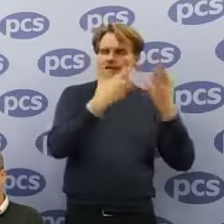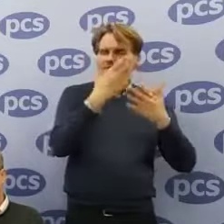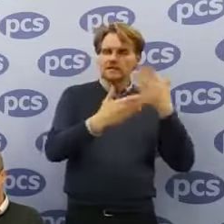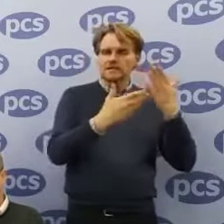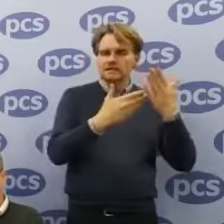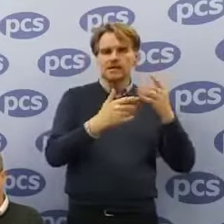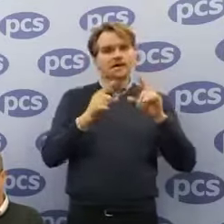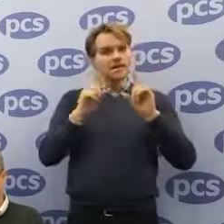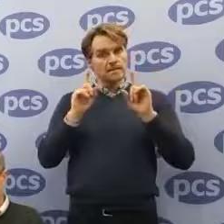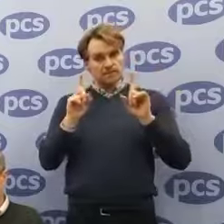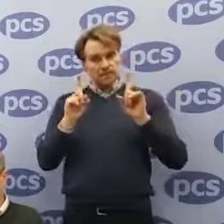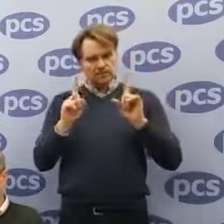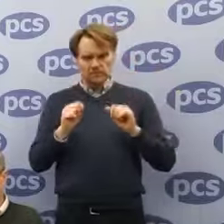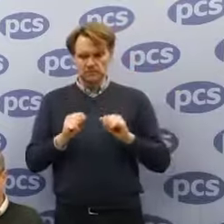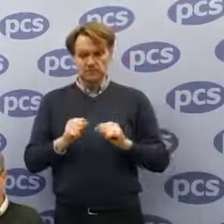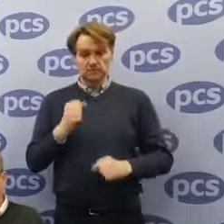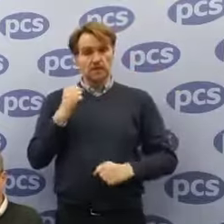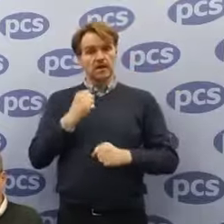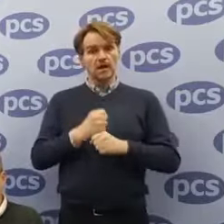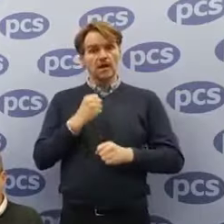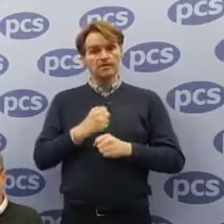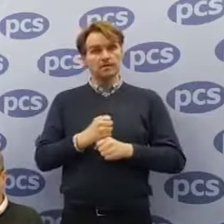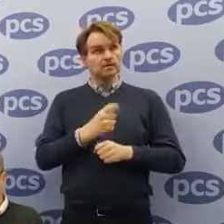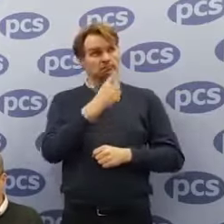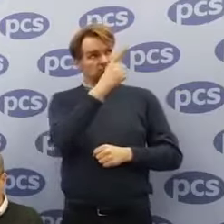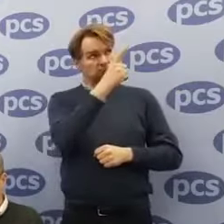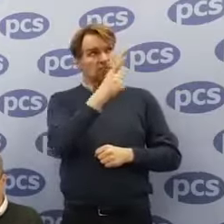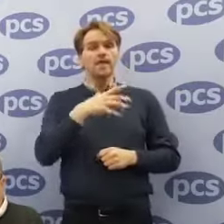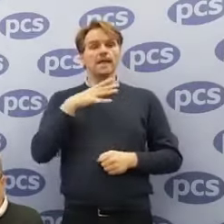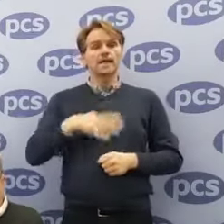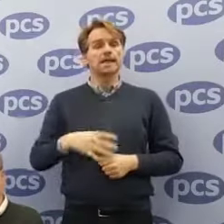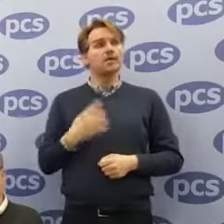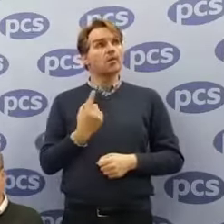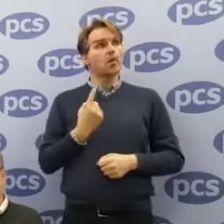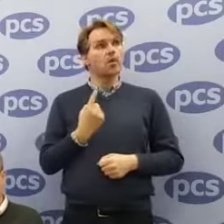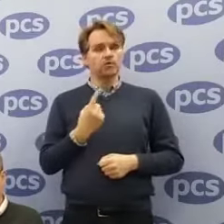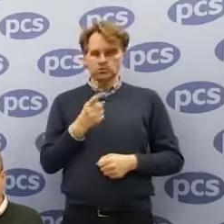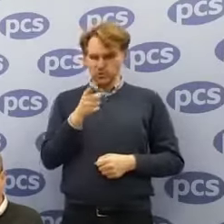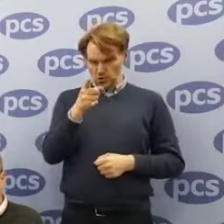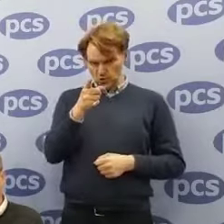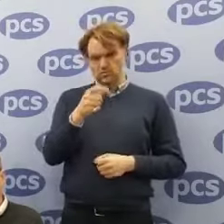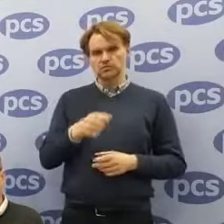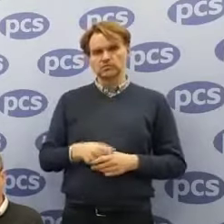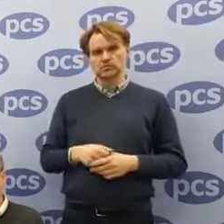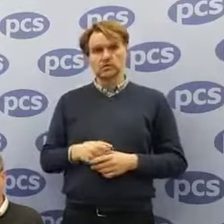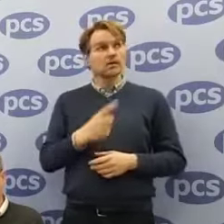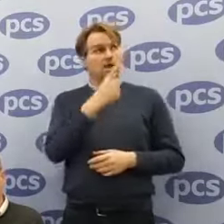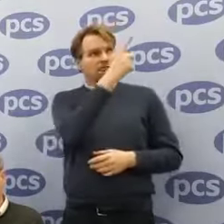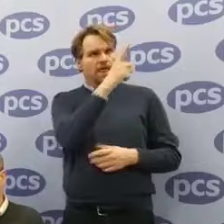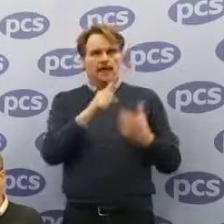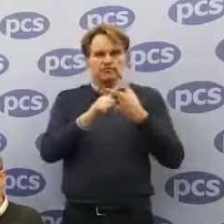become clear is the government depend on you. They will depend on people over the next month, few months, more than they have